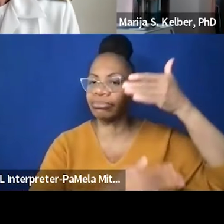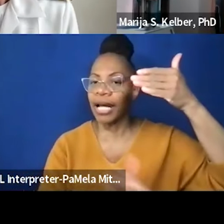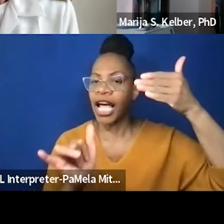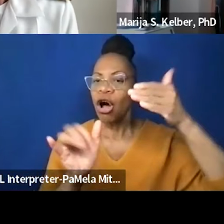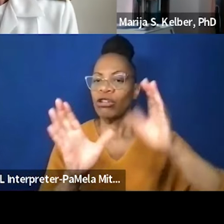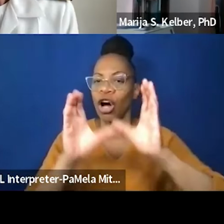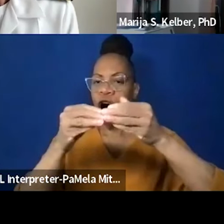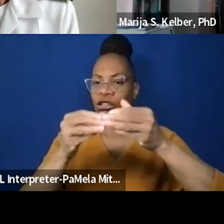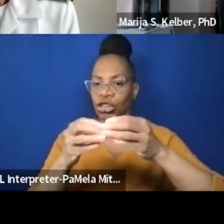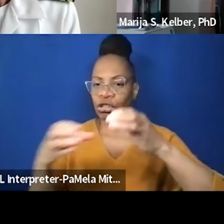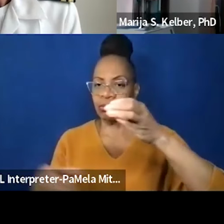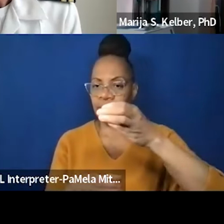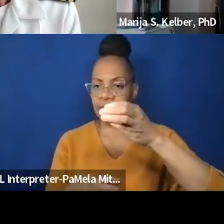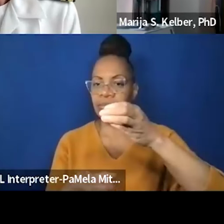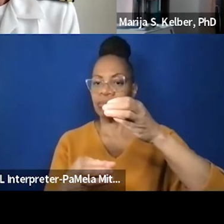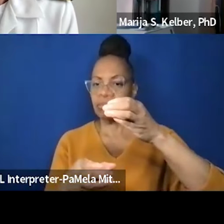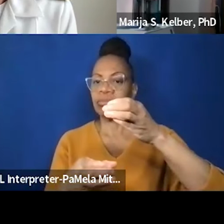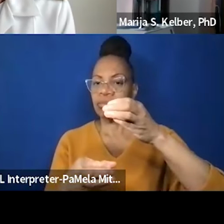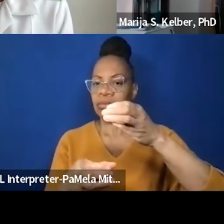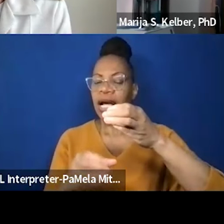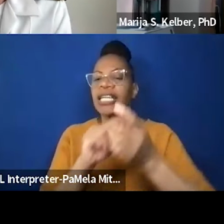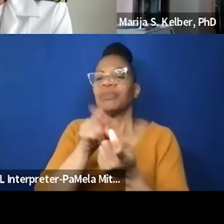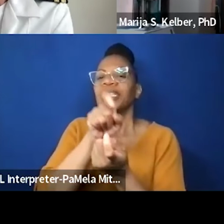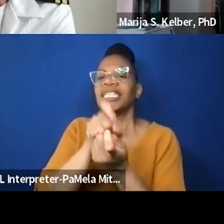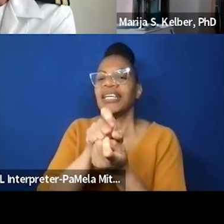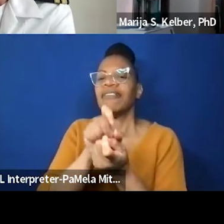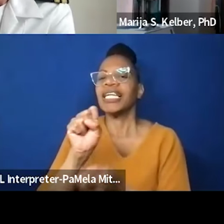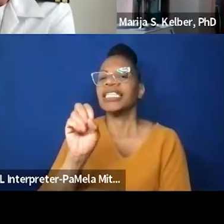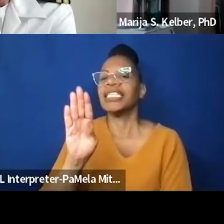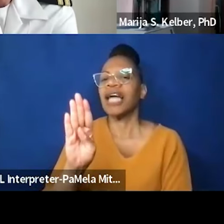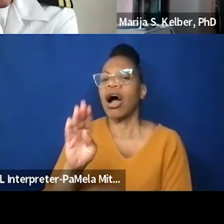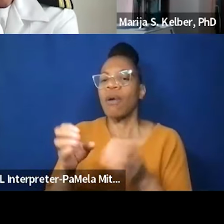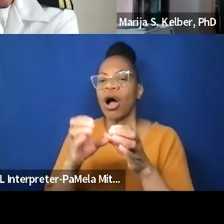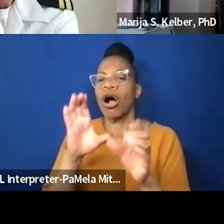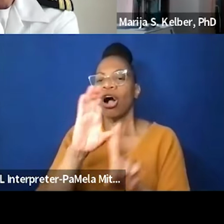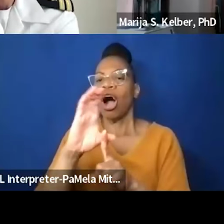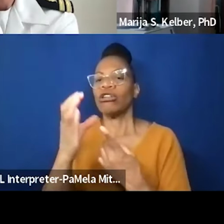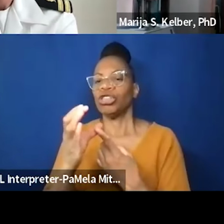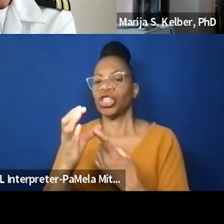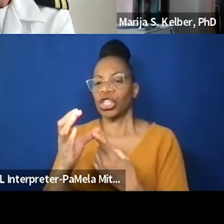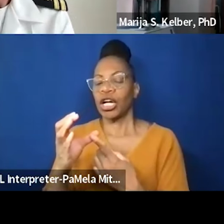You know, a very specific subculture in the Marines, right? And I once heard a Marine said